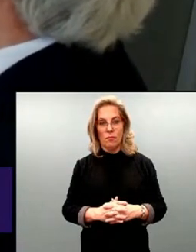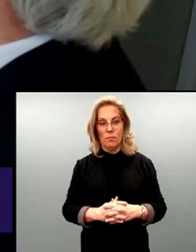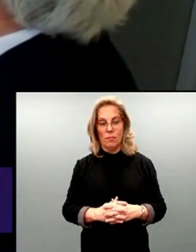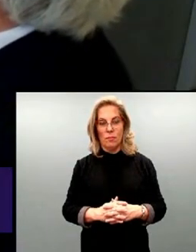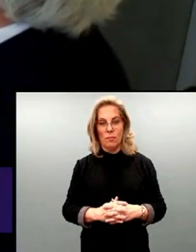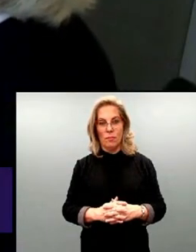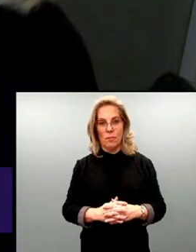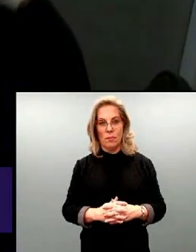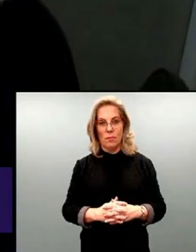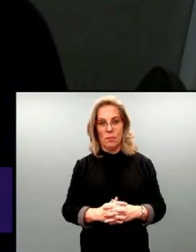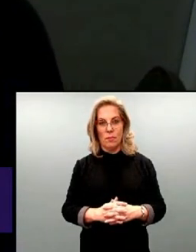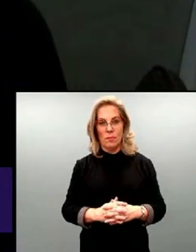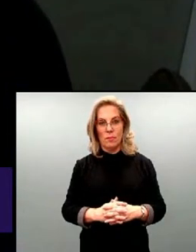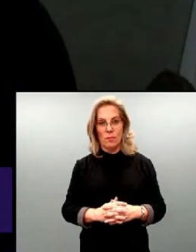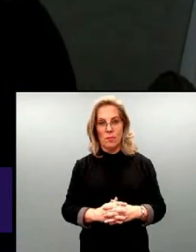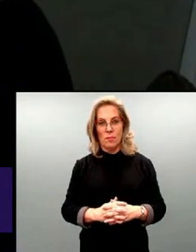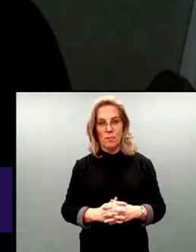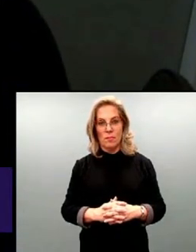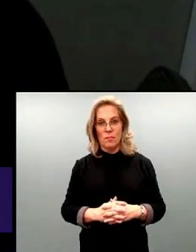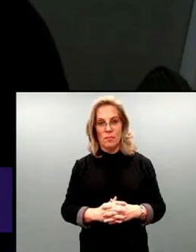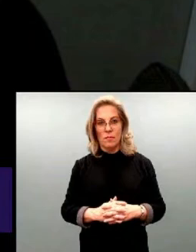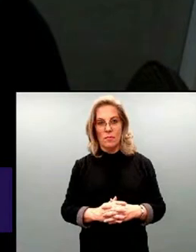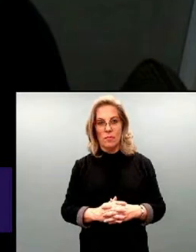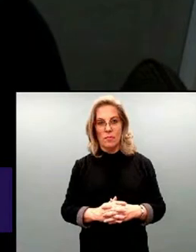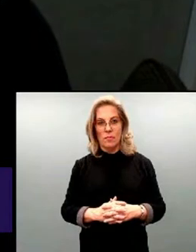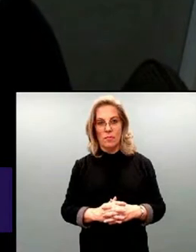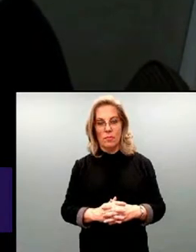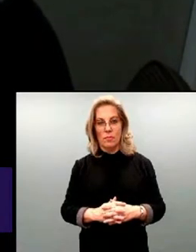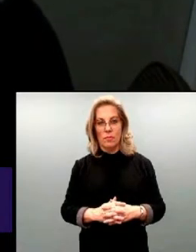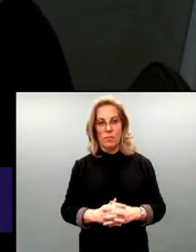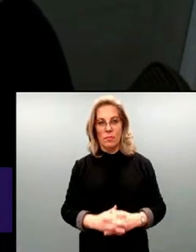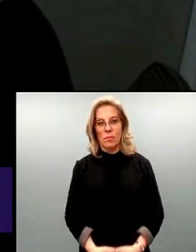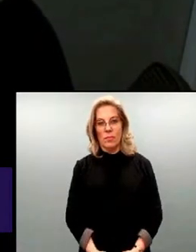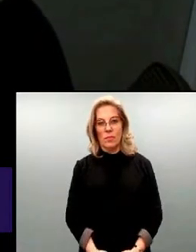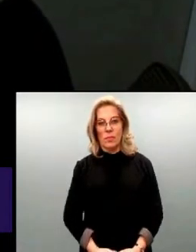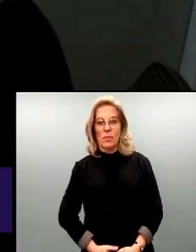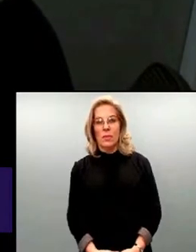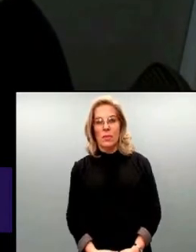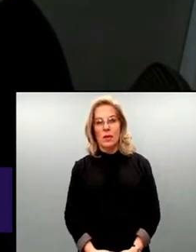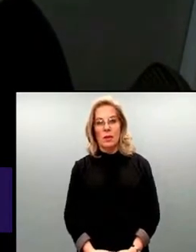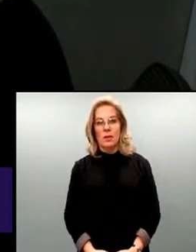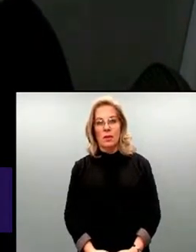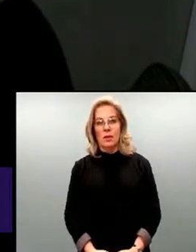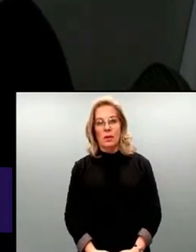Principal judges, magistrates, and Chief Justices